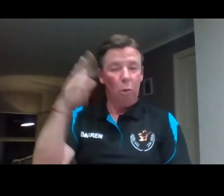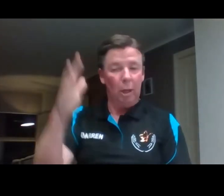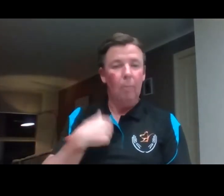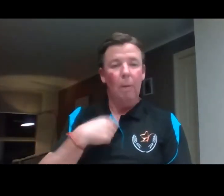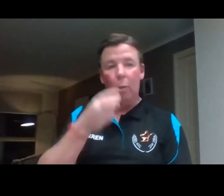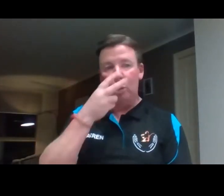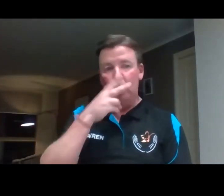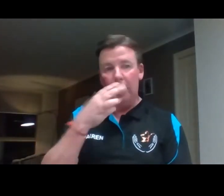My story.